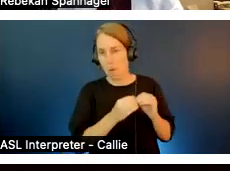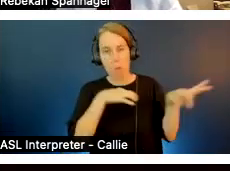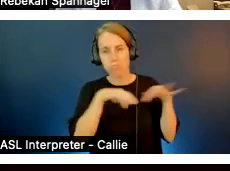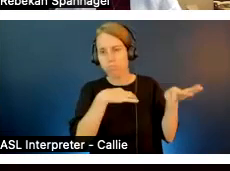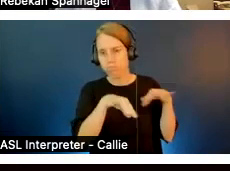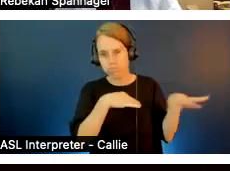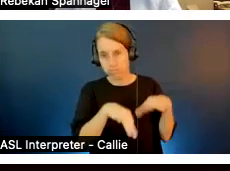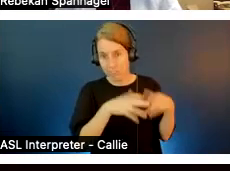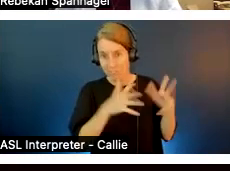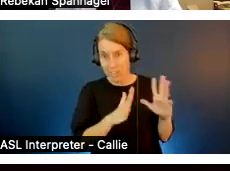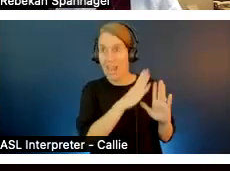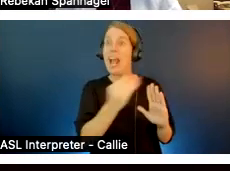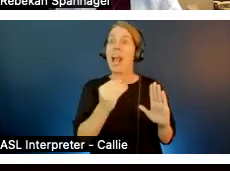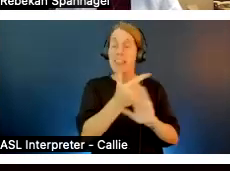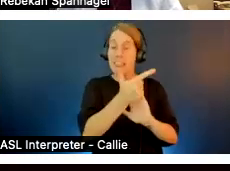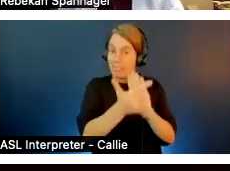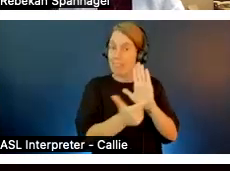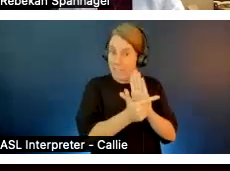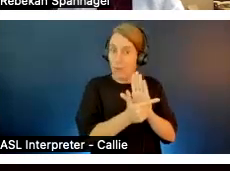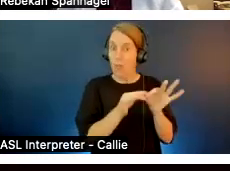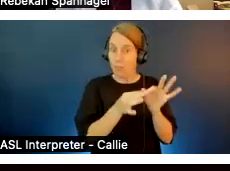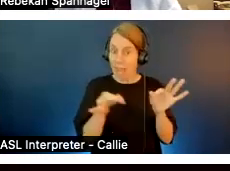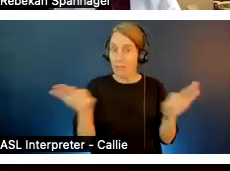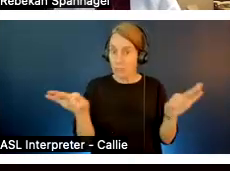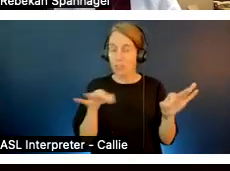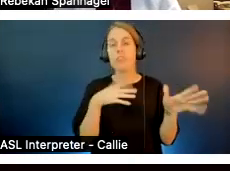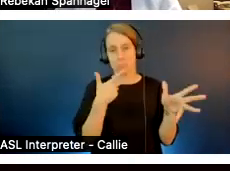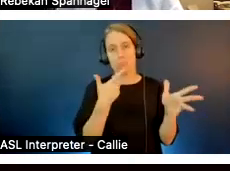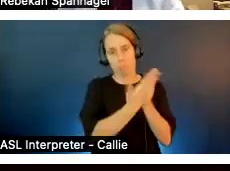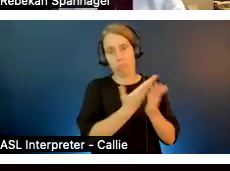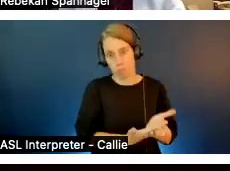legally why they aren't allowed to do that um if we could advance the next slide please